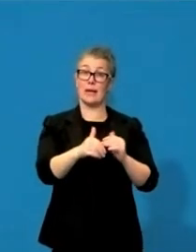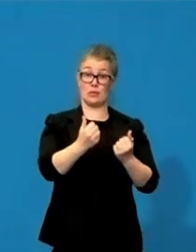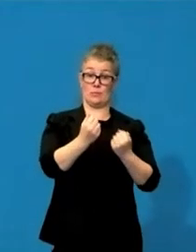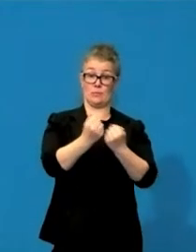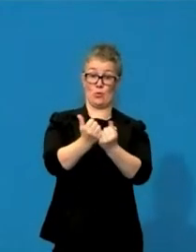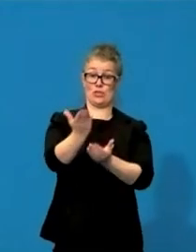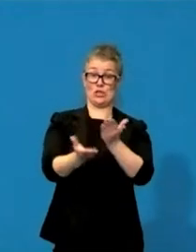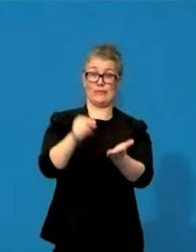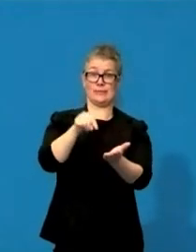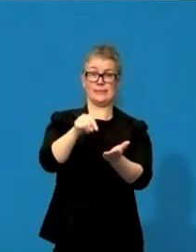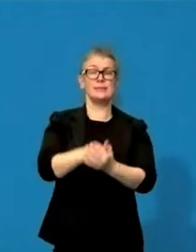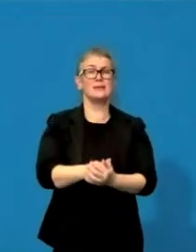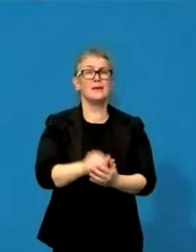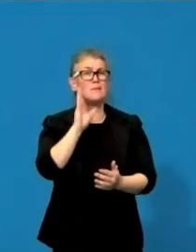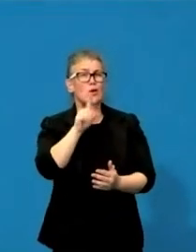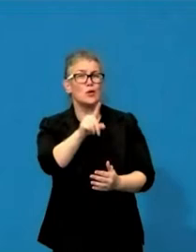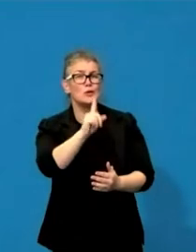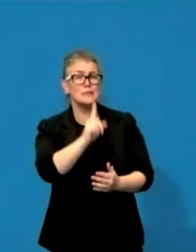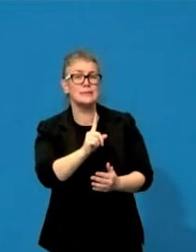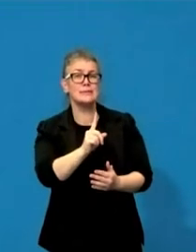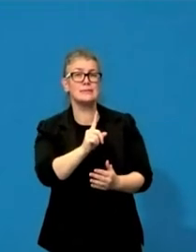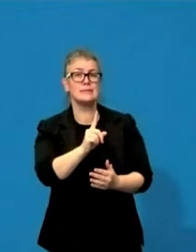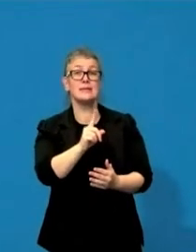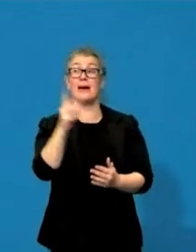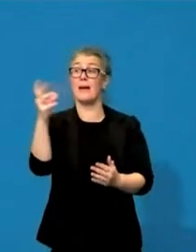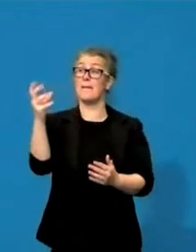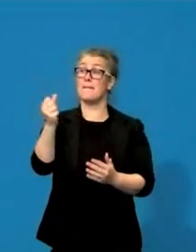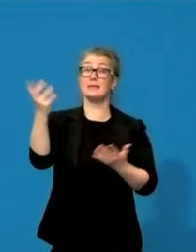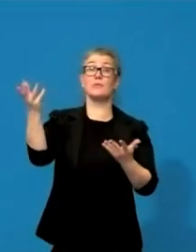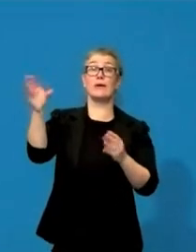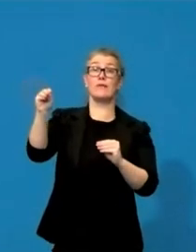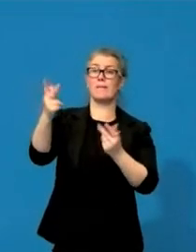So, before you were just saying, you know, they have got to come into Fitzroy Crossing from different places.